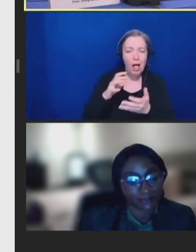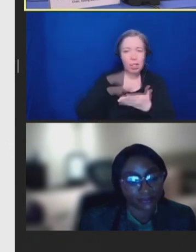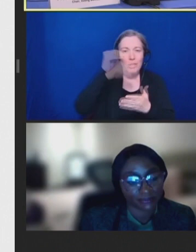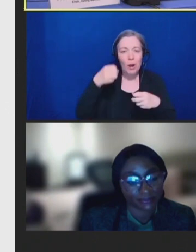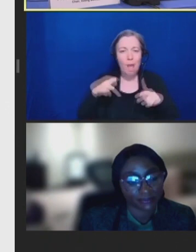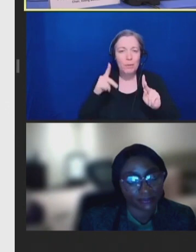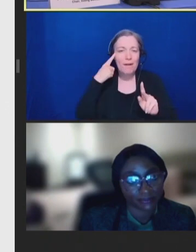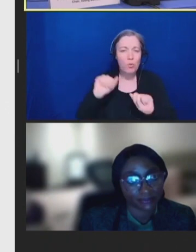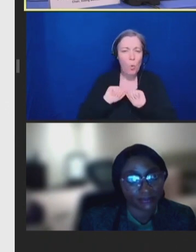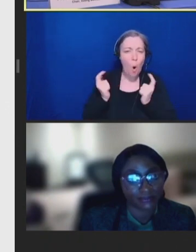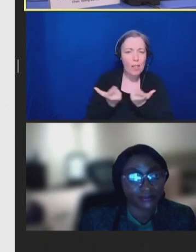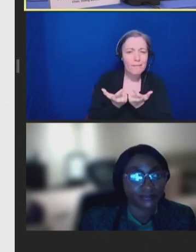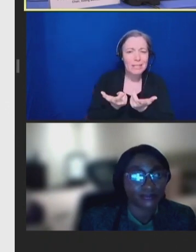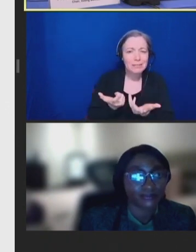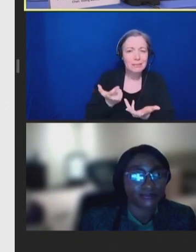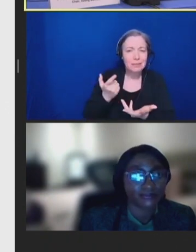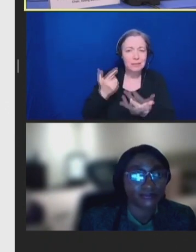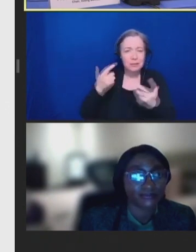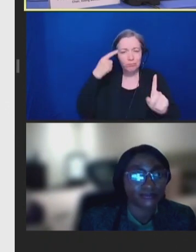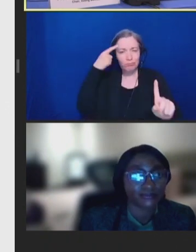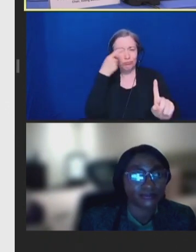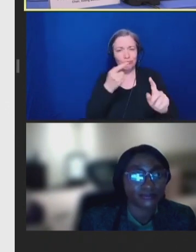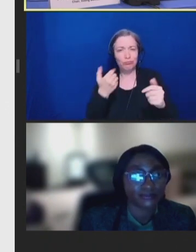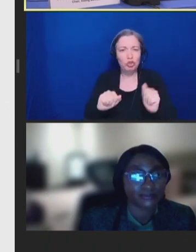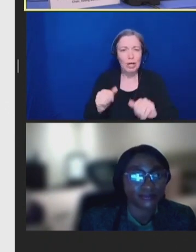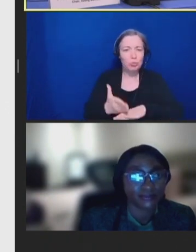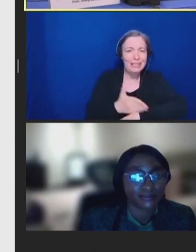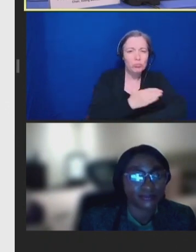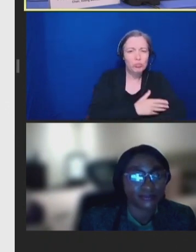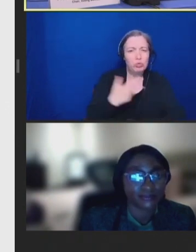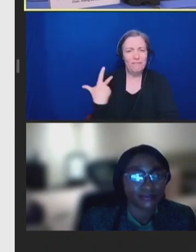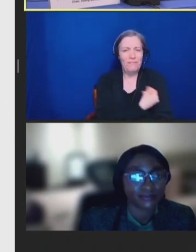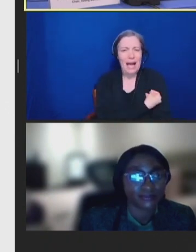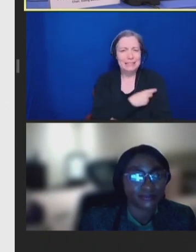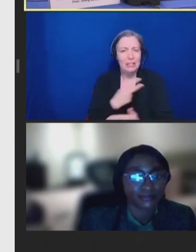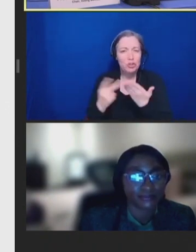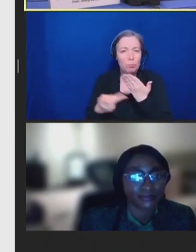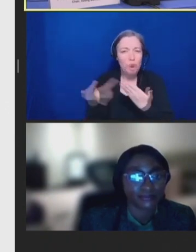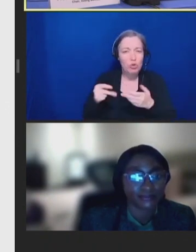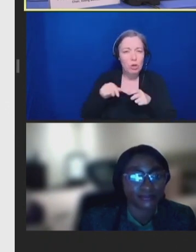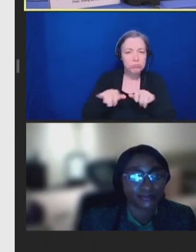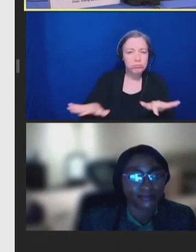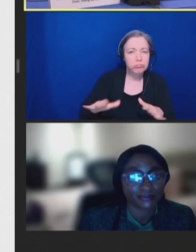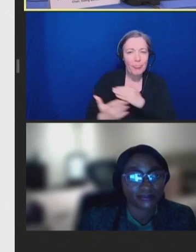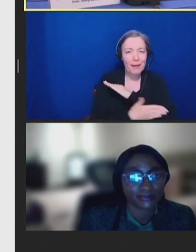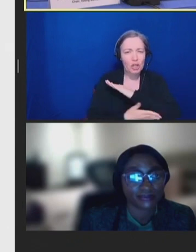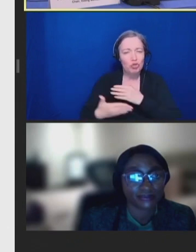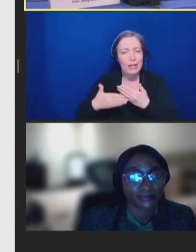as we try to improve the vaccination programs across our country and beyond. Thank you all.